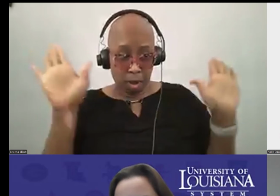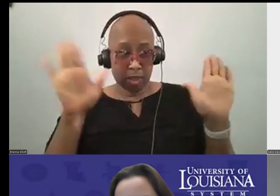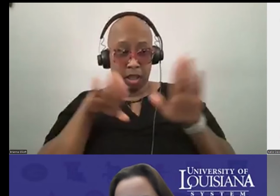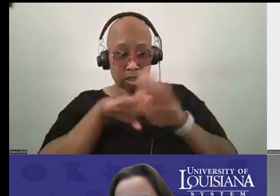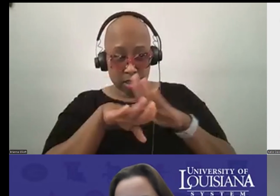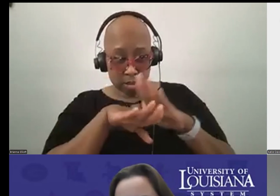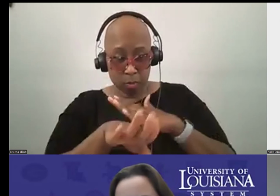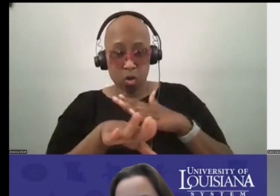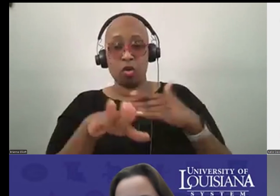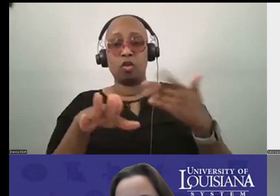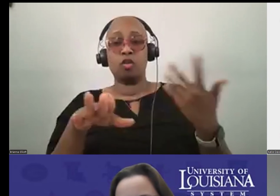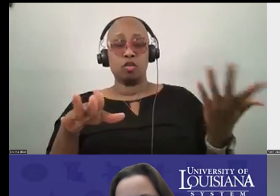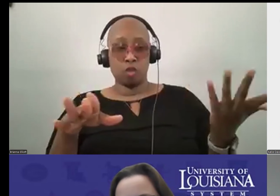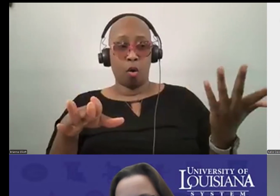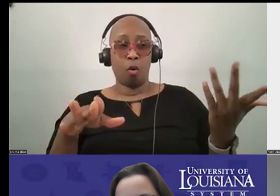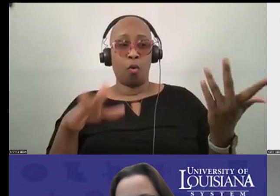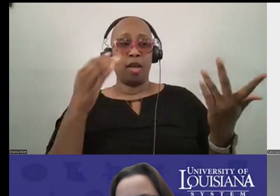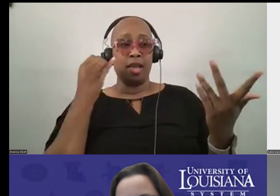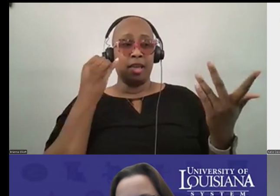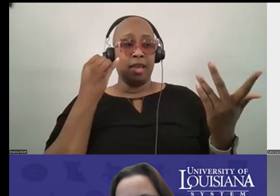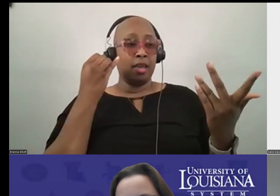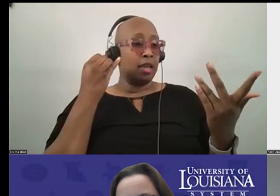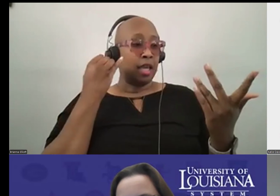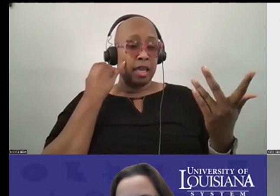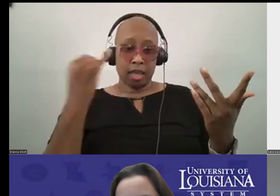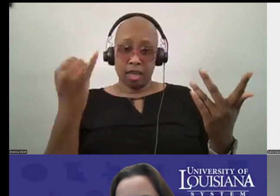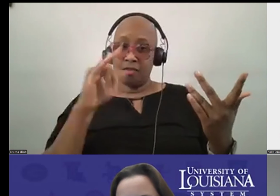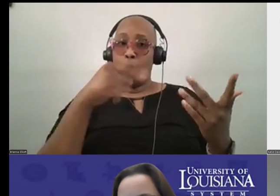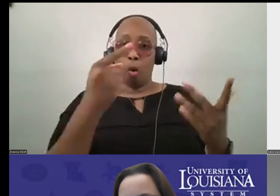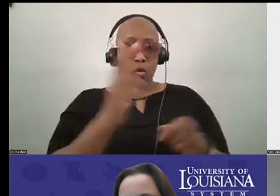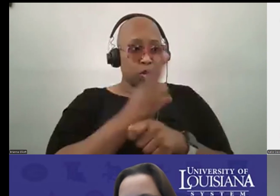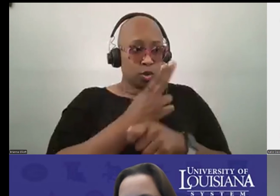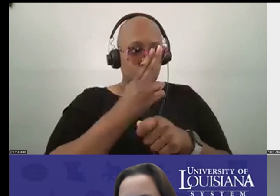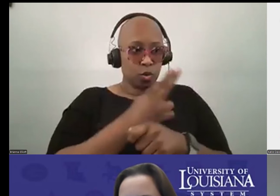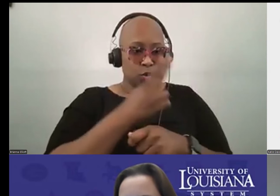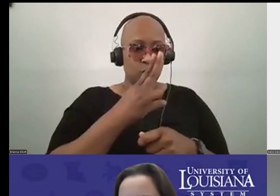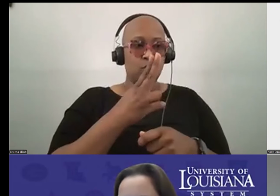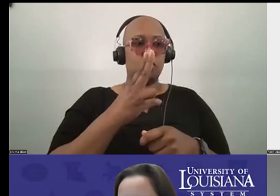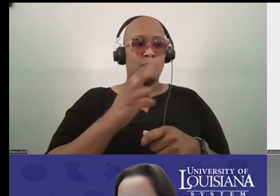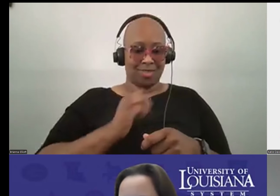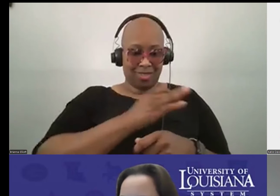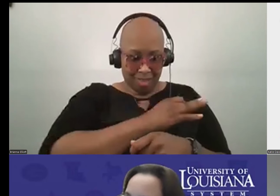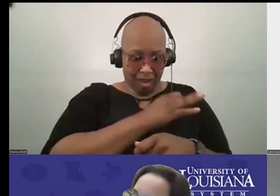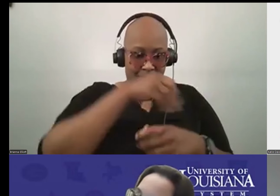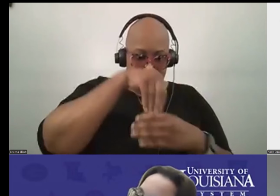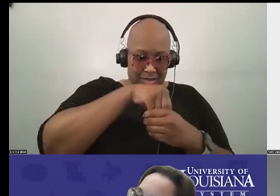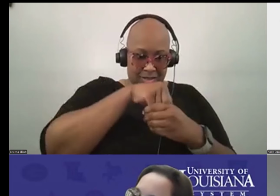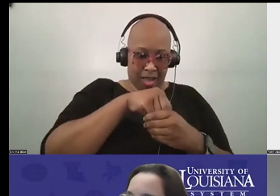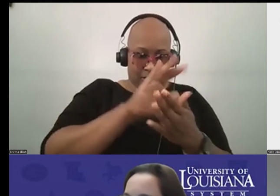only used internally, it still needs to meet the standards that we are giving you today. Um,